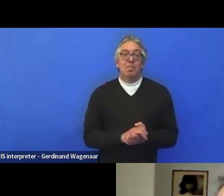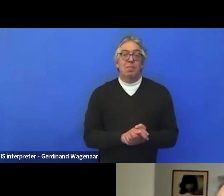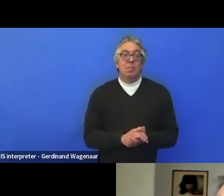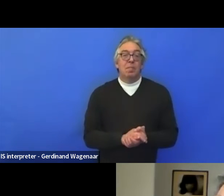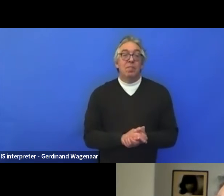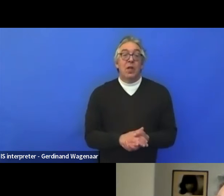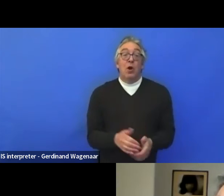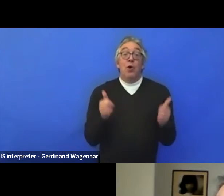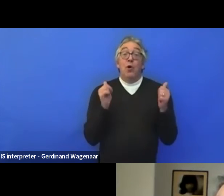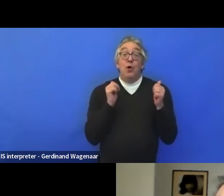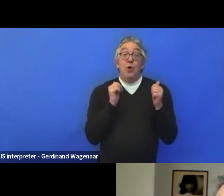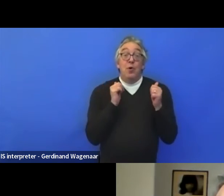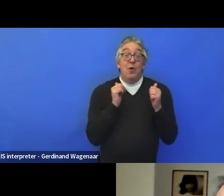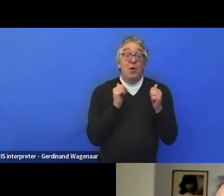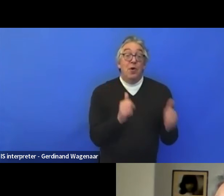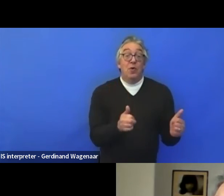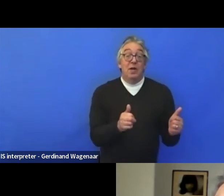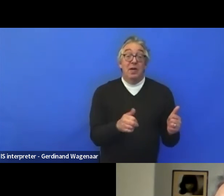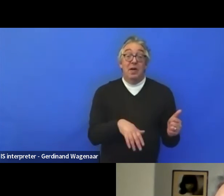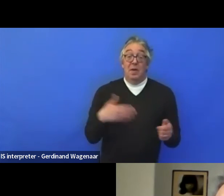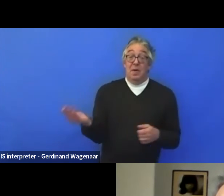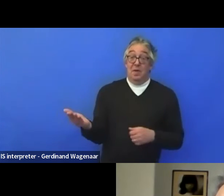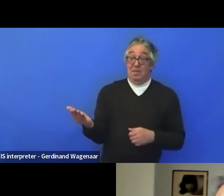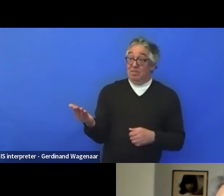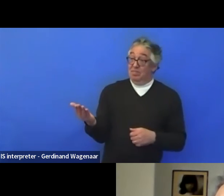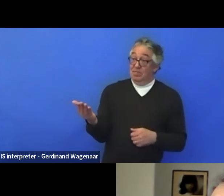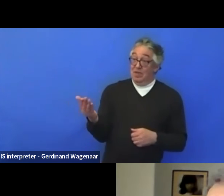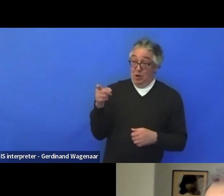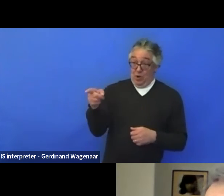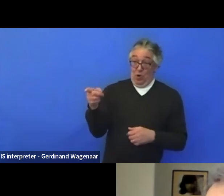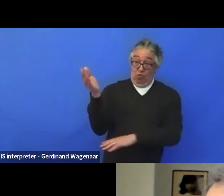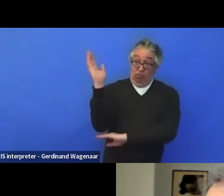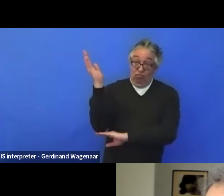I’ll hand it over to you Murteza for the three key takeaways.